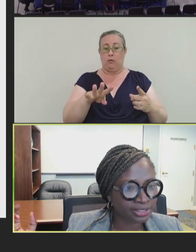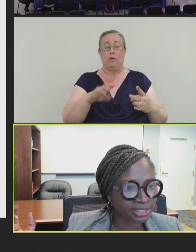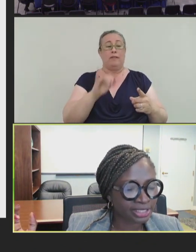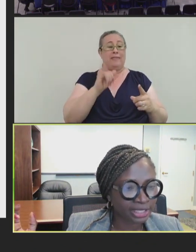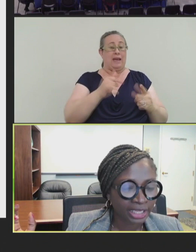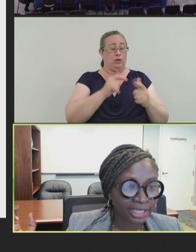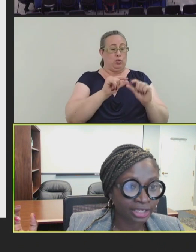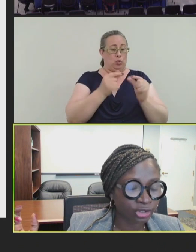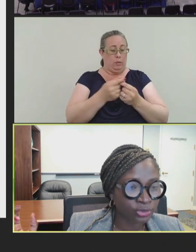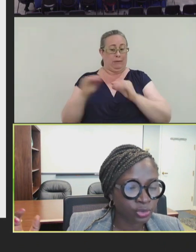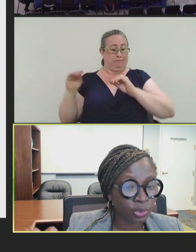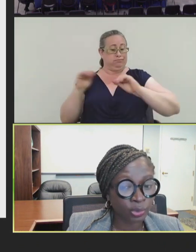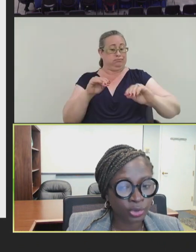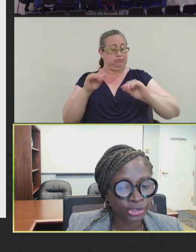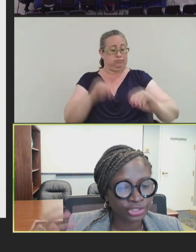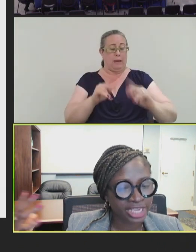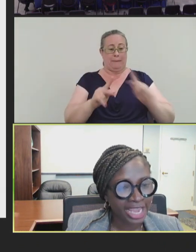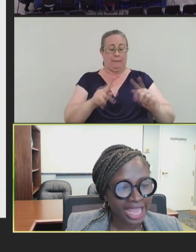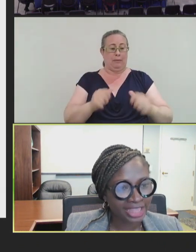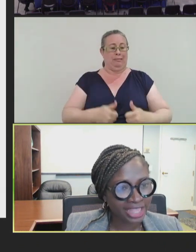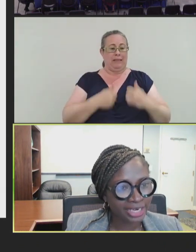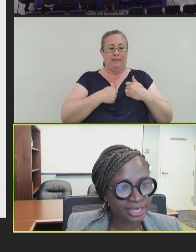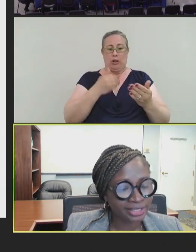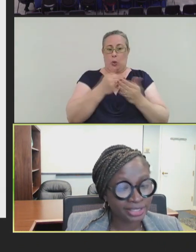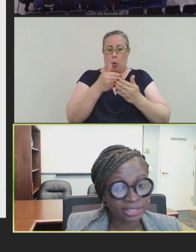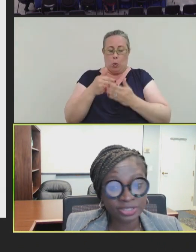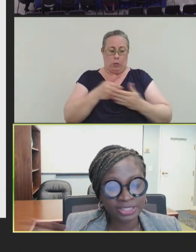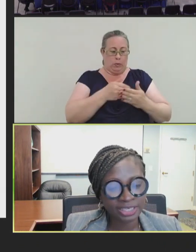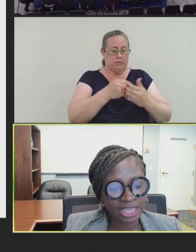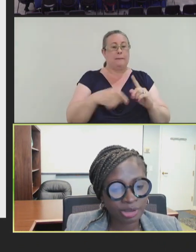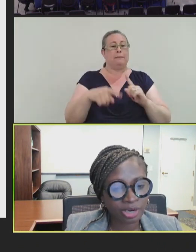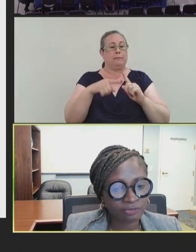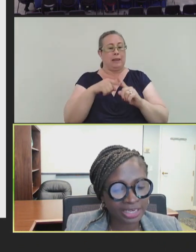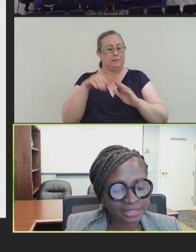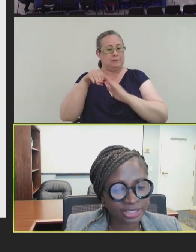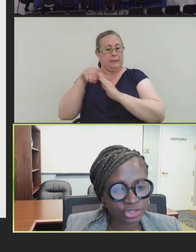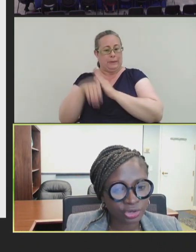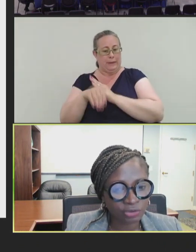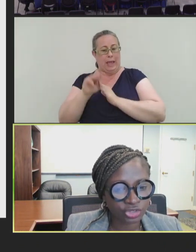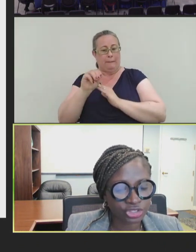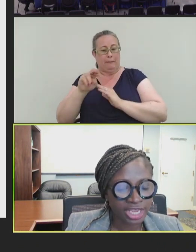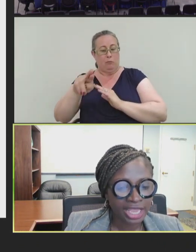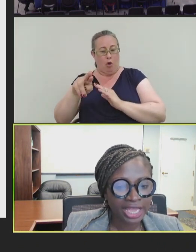the city in close quarters and then the decrease in MMR vaccination coverage.